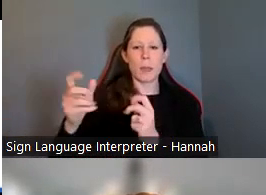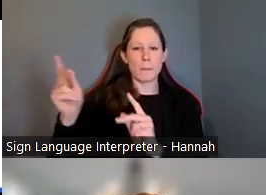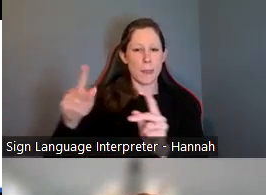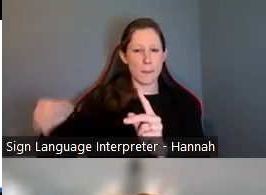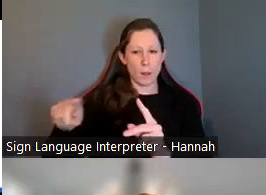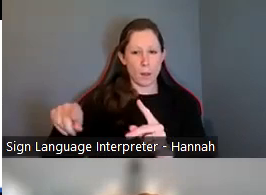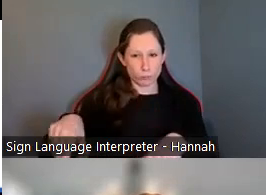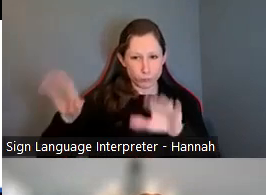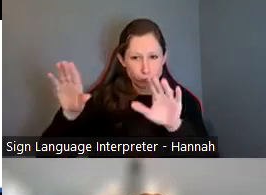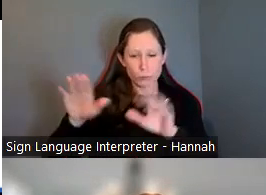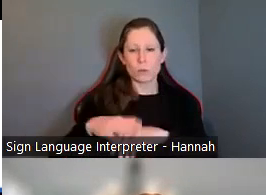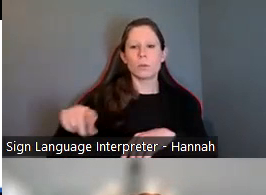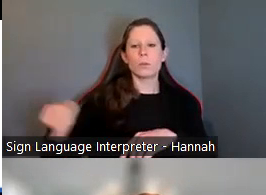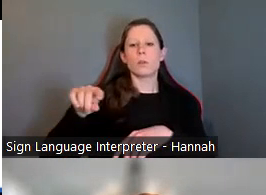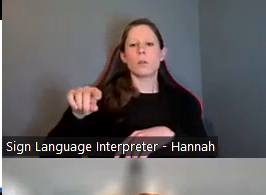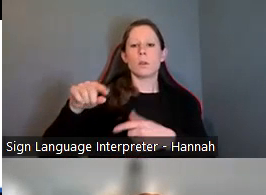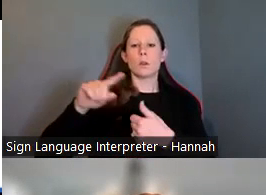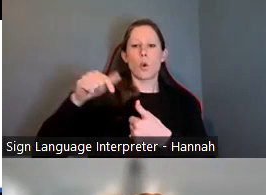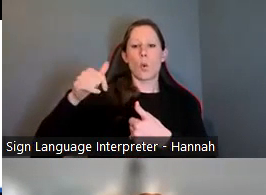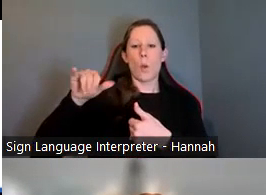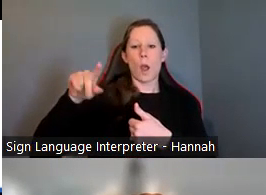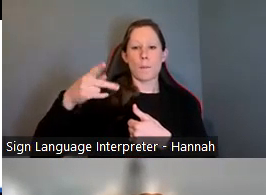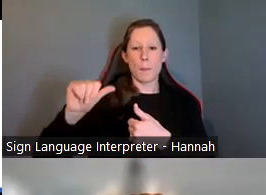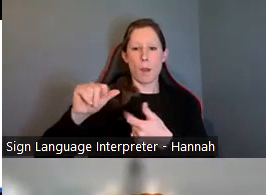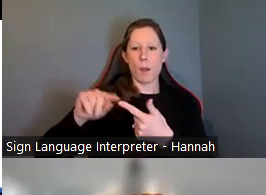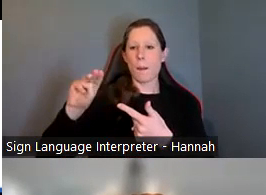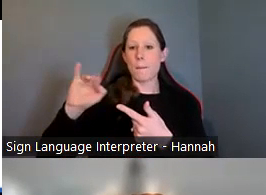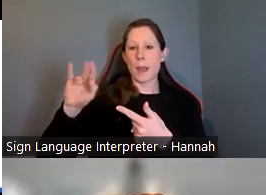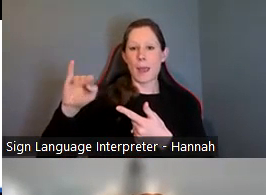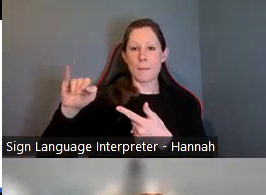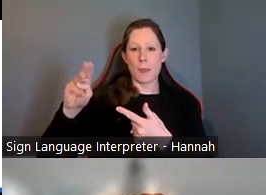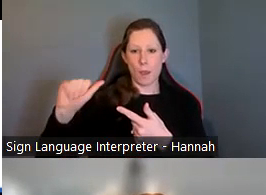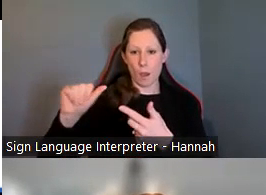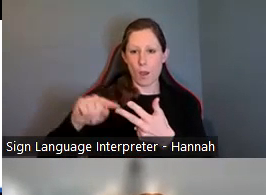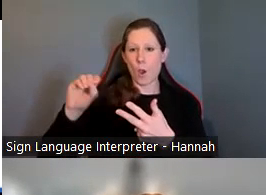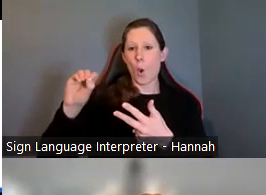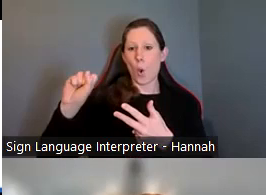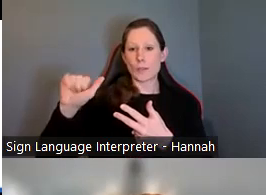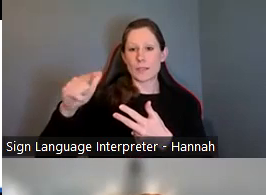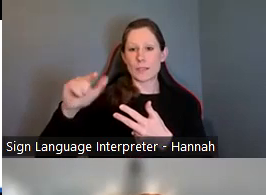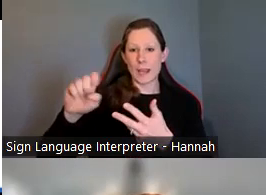as the Quapaw, Myaamia, Osage, Kaskaskia, and Kickapoo.